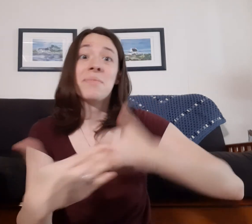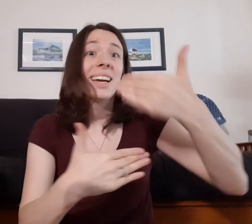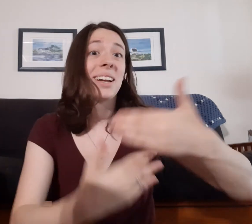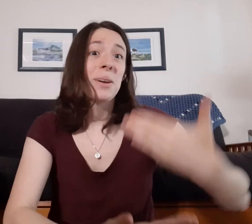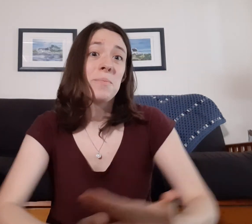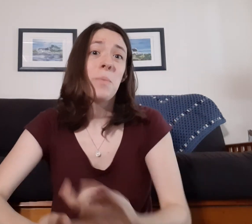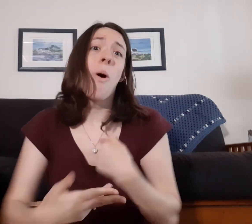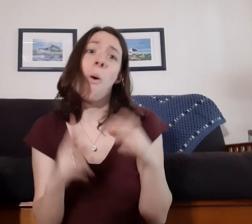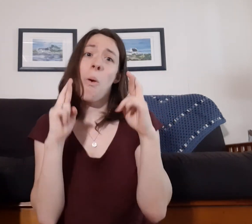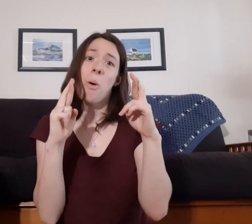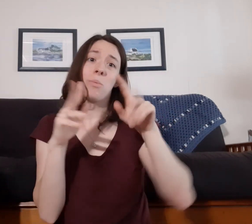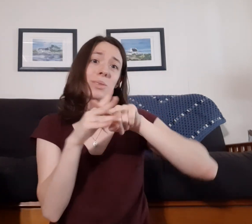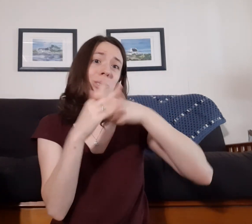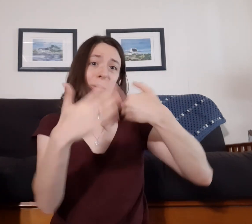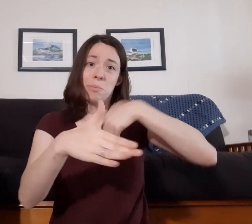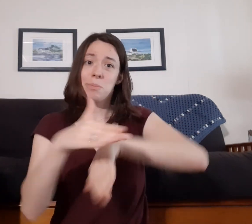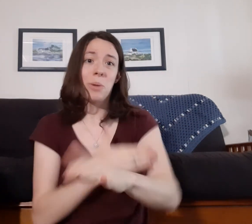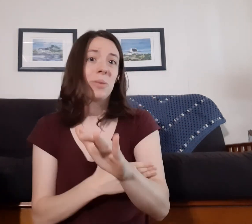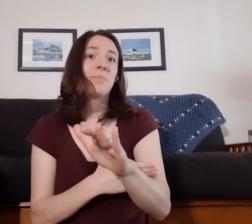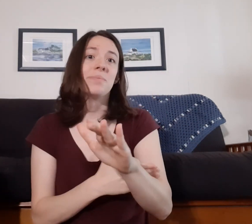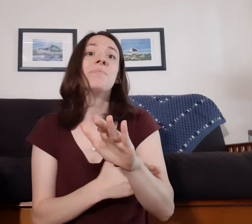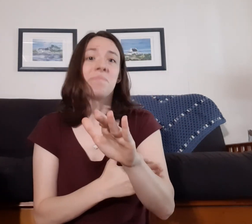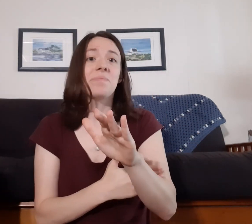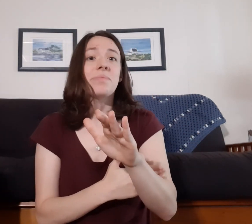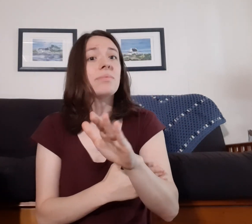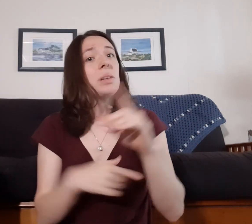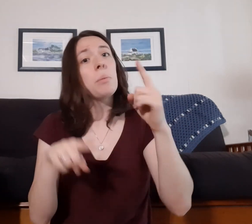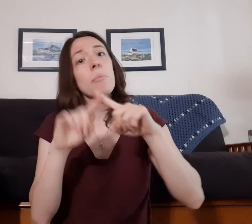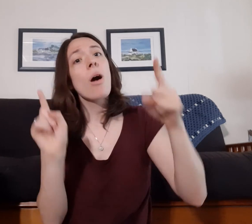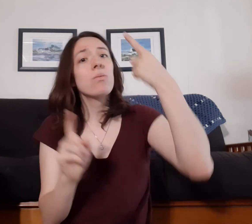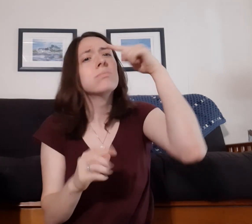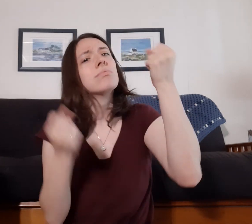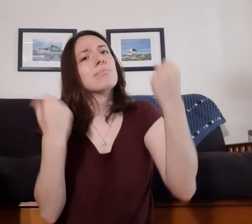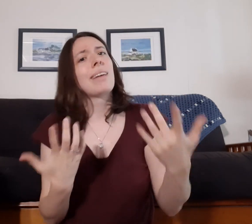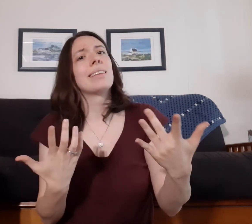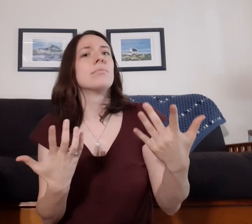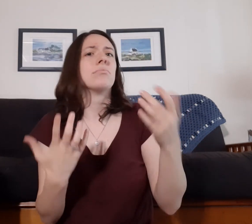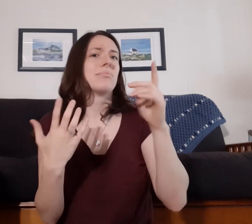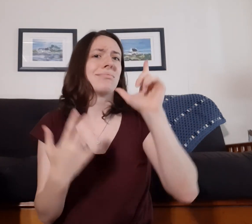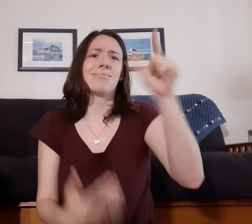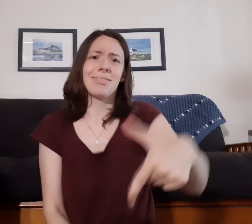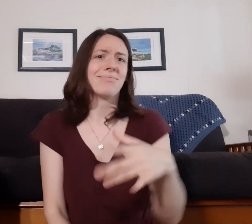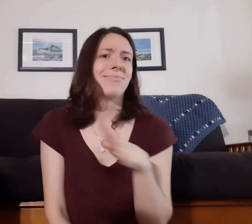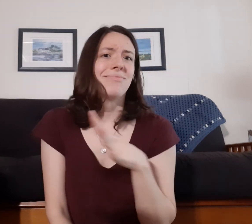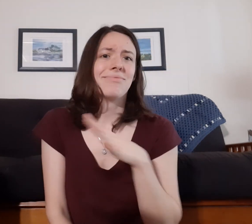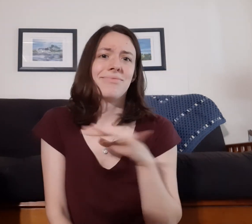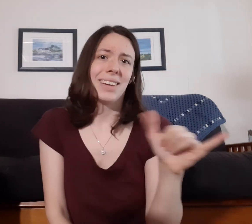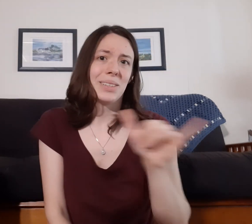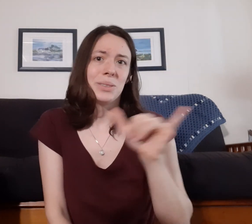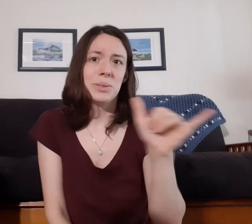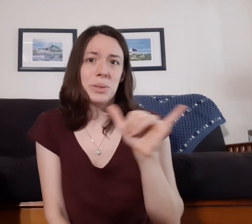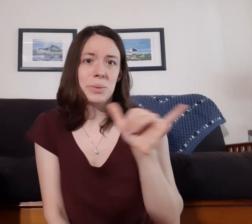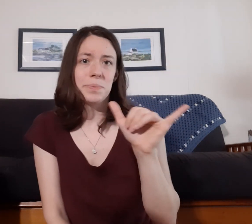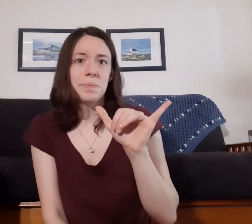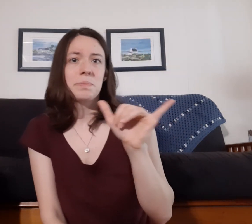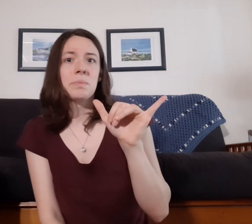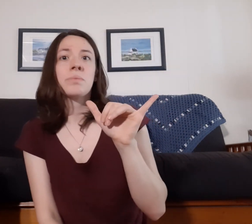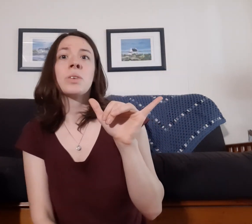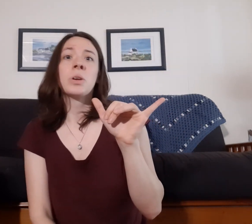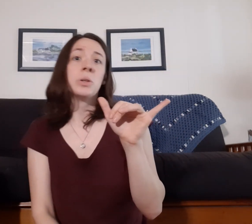For my next baby, I hope to EC from birth. But for many, later than at birth is fine too.